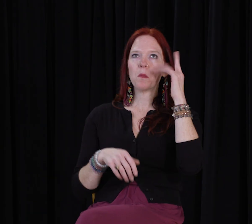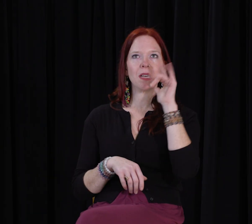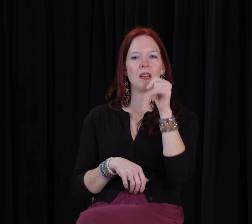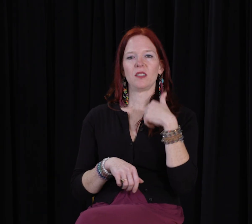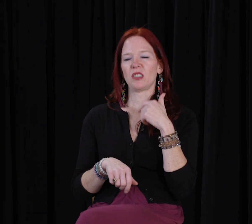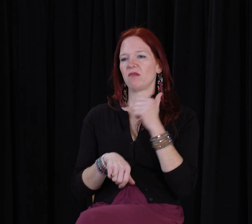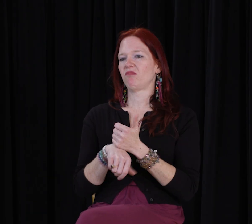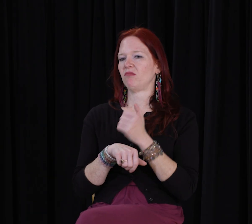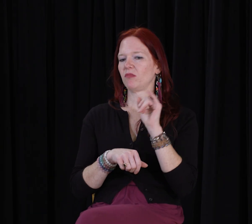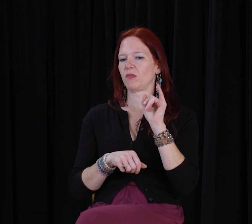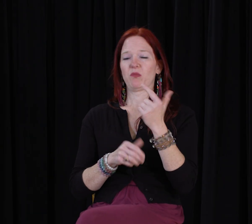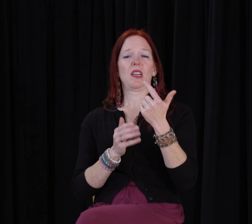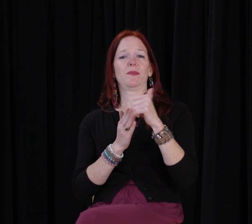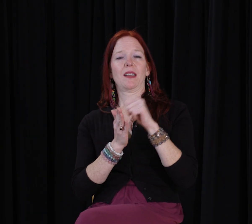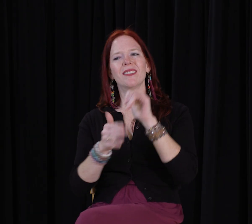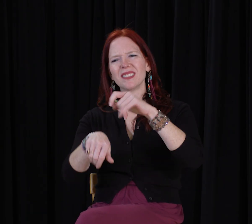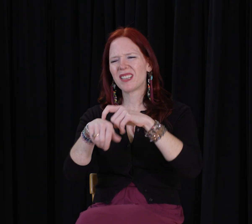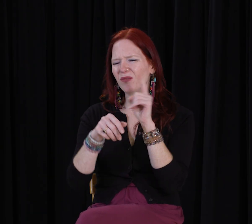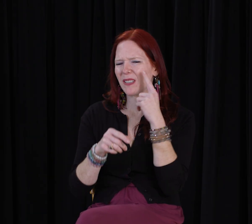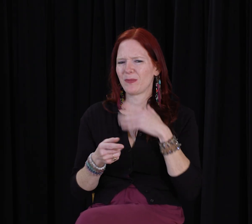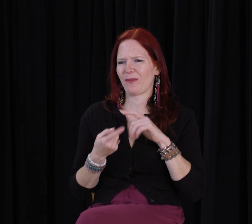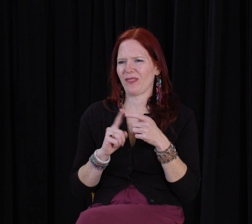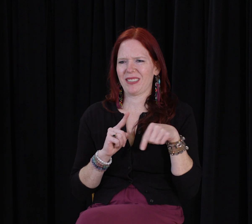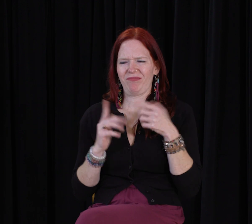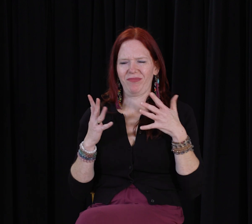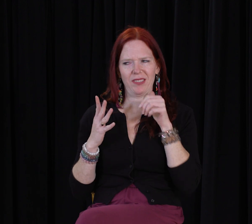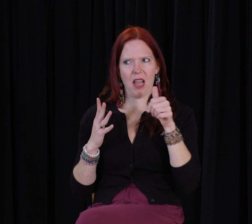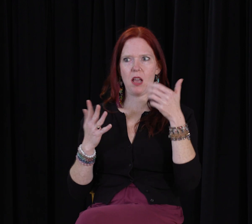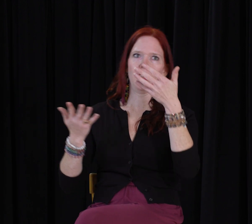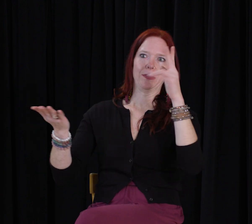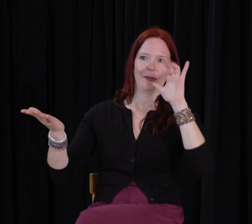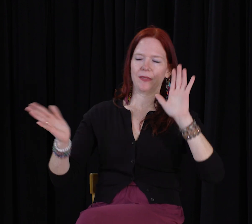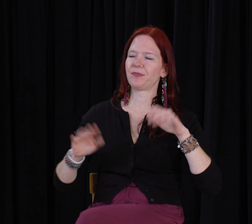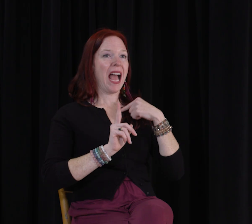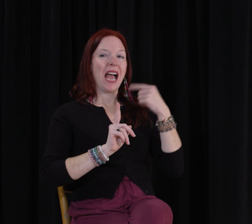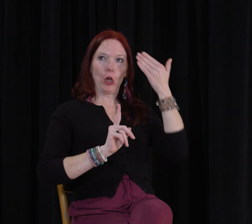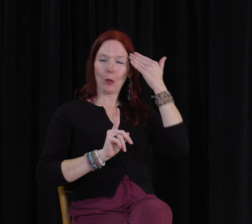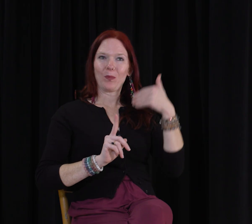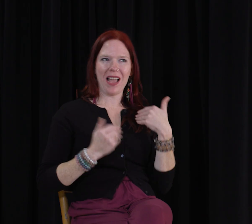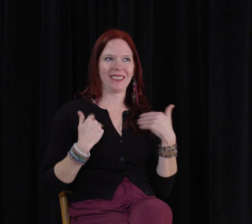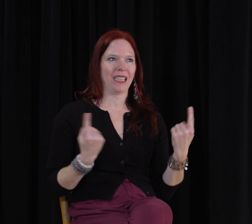“Why not set up an Instagram?” At that time, it was just for my friends, not really for the public. I knew I had something